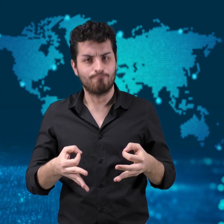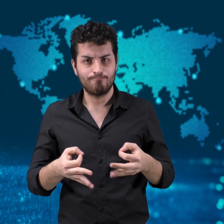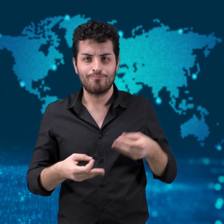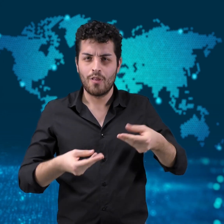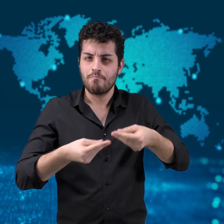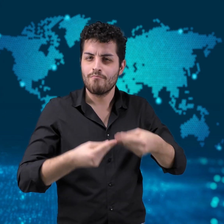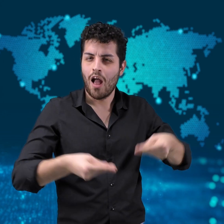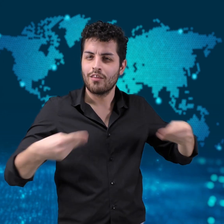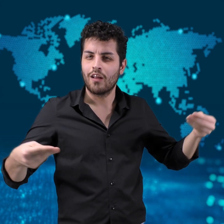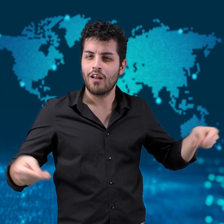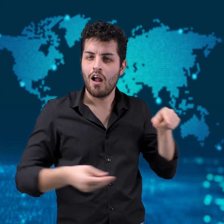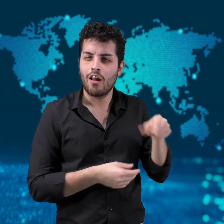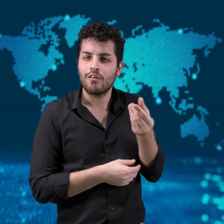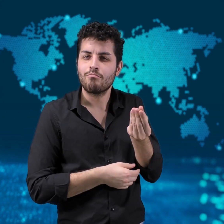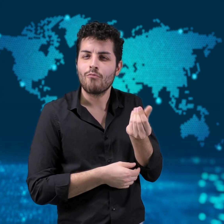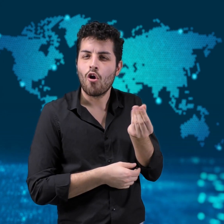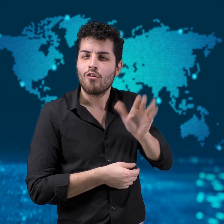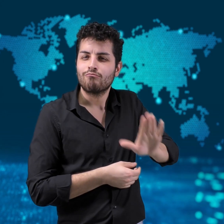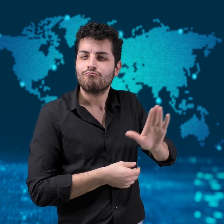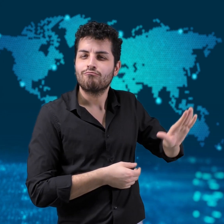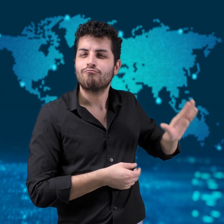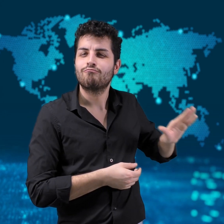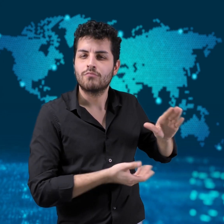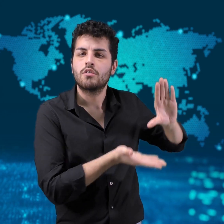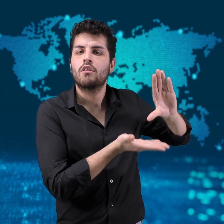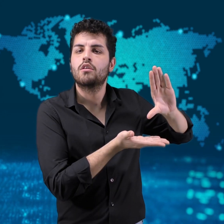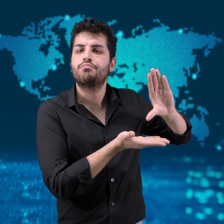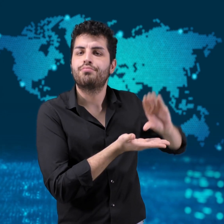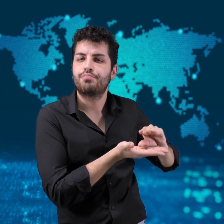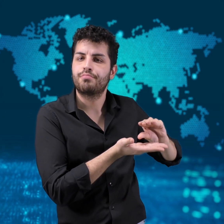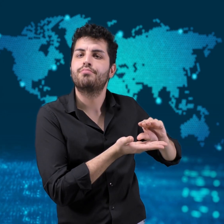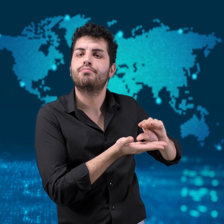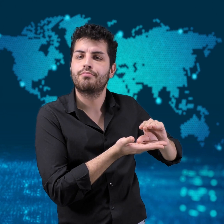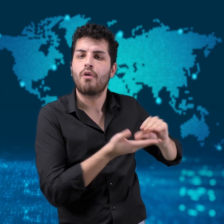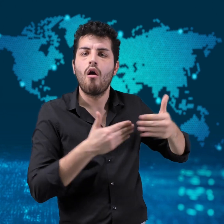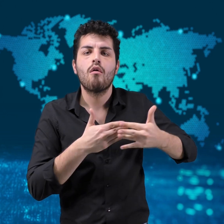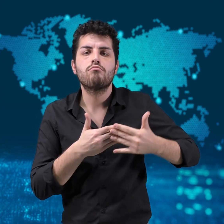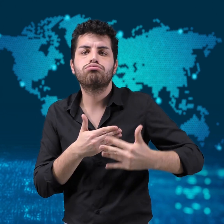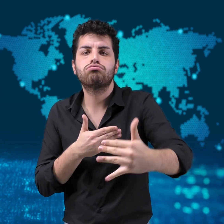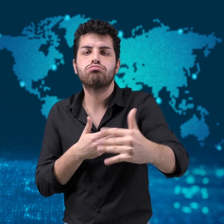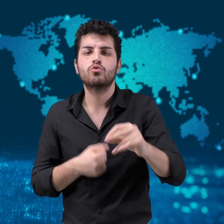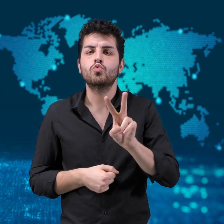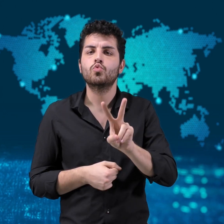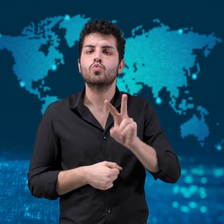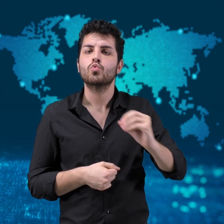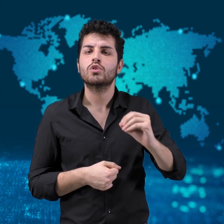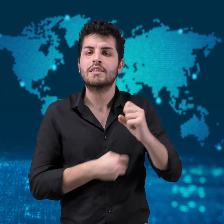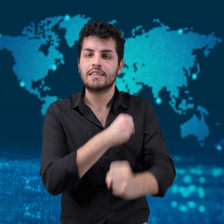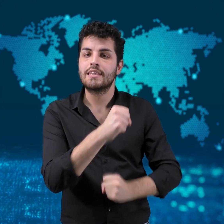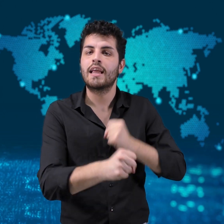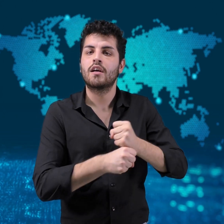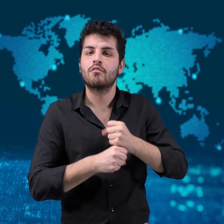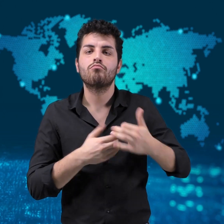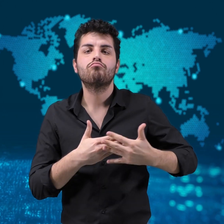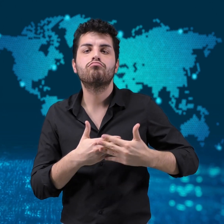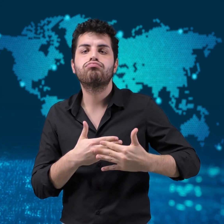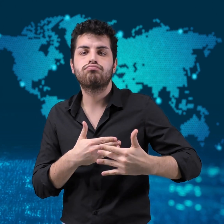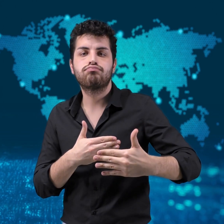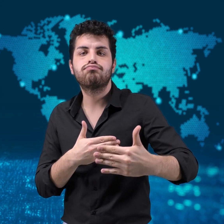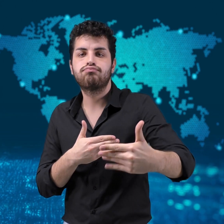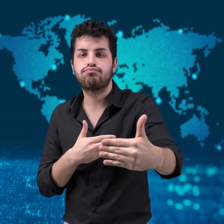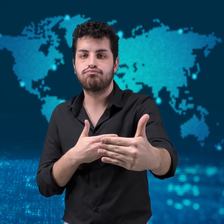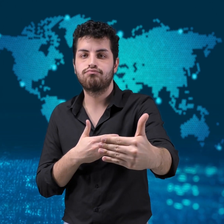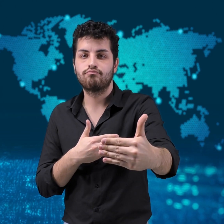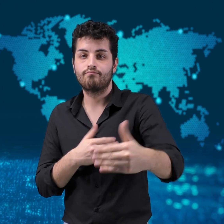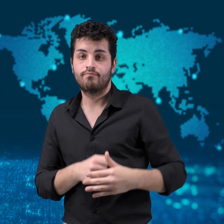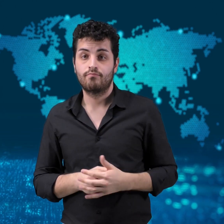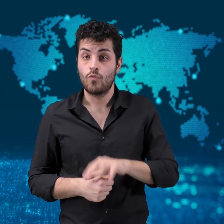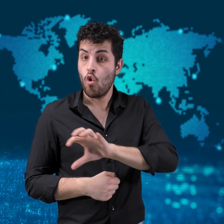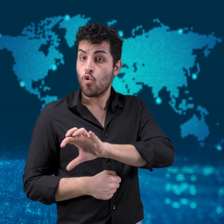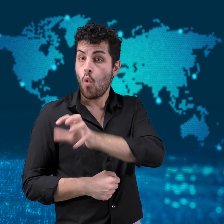The countries agreed to lower tariffs on goods for the next 20 years.